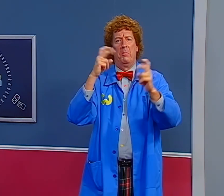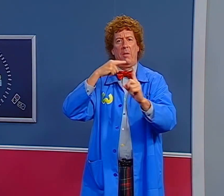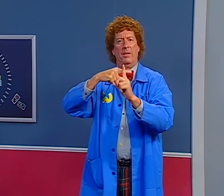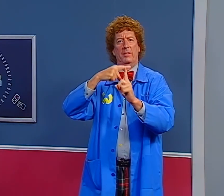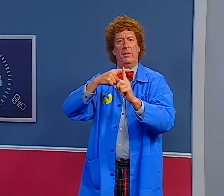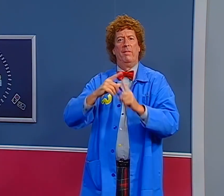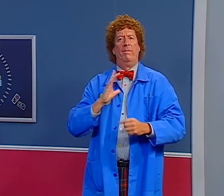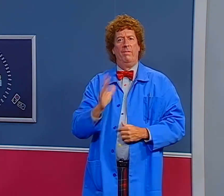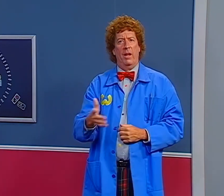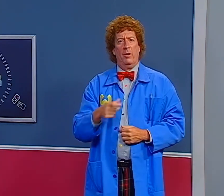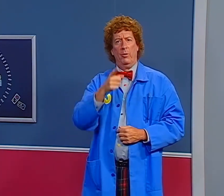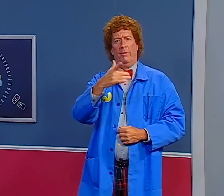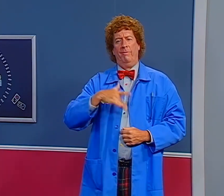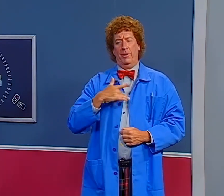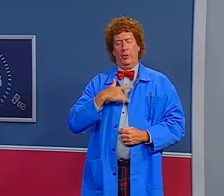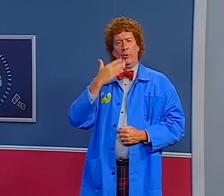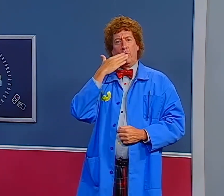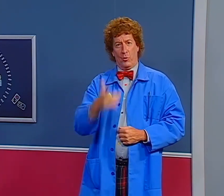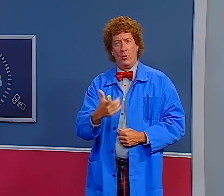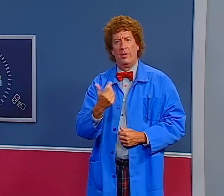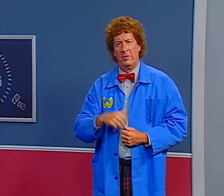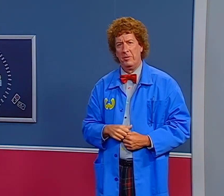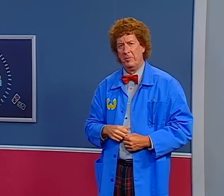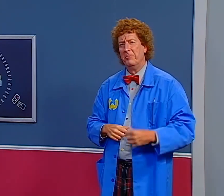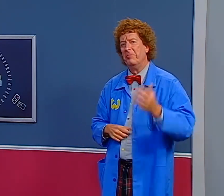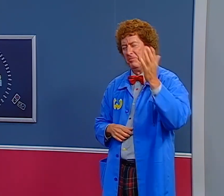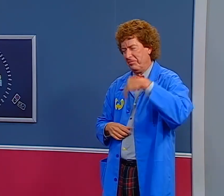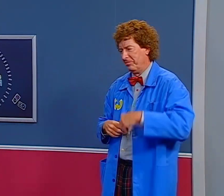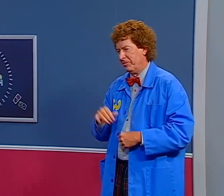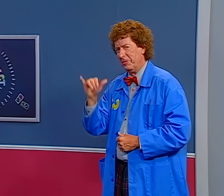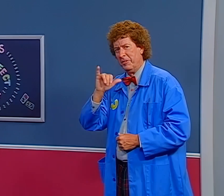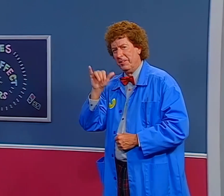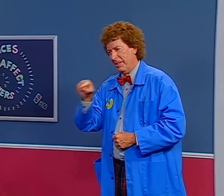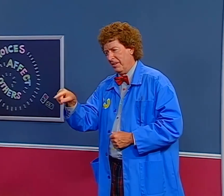THAT MAKES YOU FEEL GOOD BECAUSE YOU HAD A POSITIVE INFLUENCE.